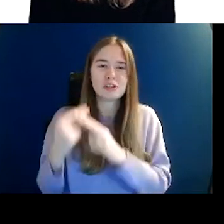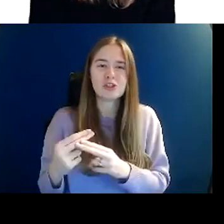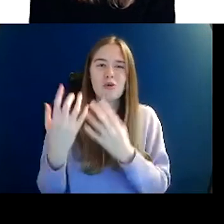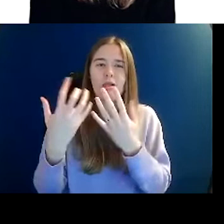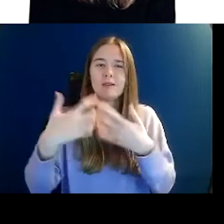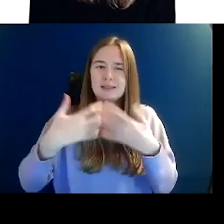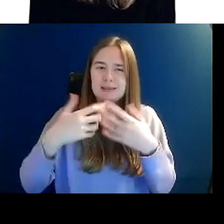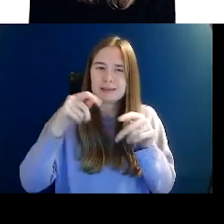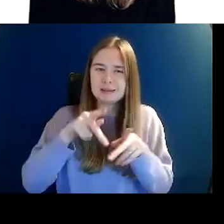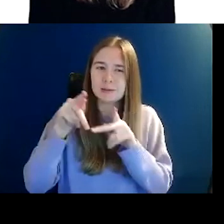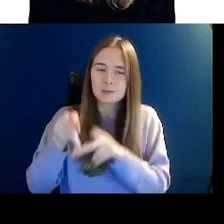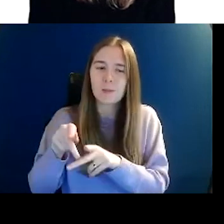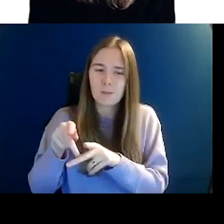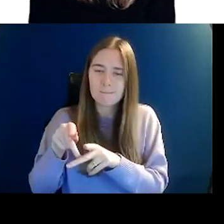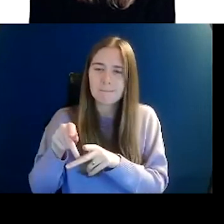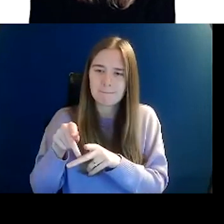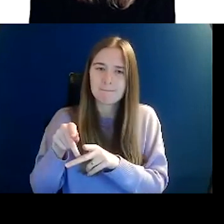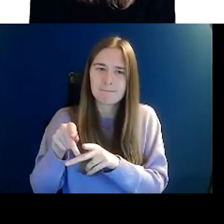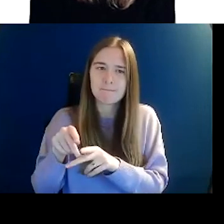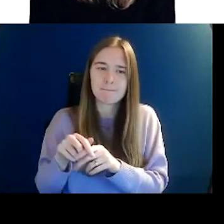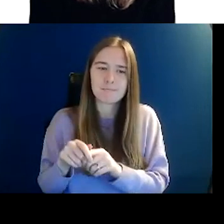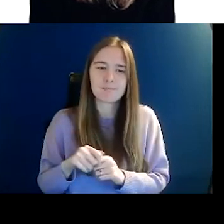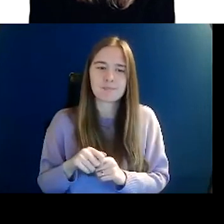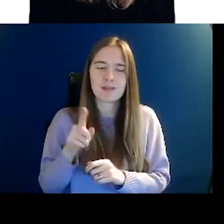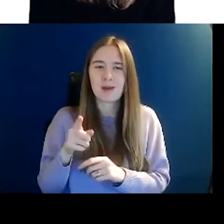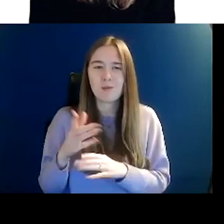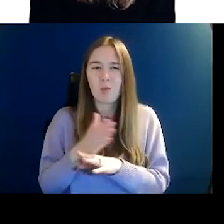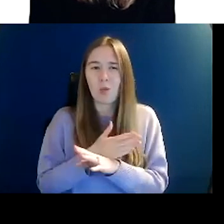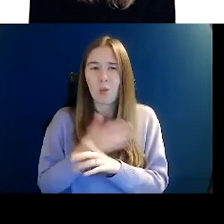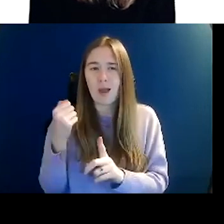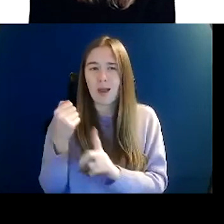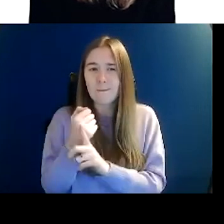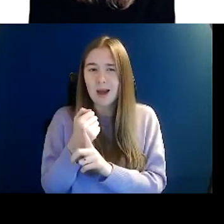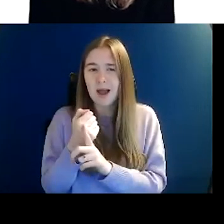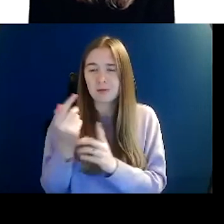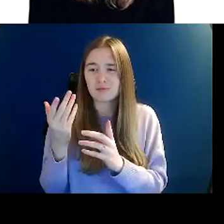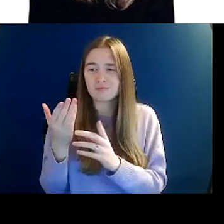that are a much lower impact often, from an environmental perspective.